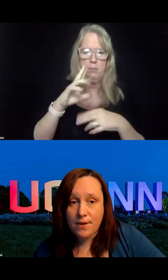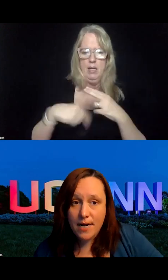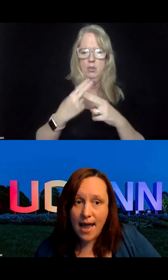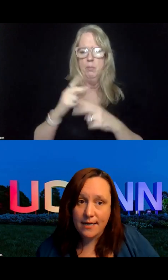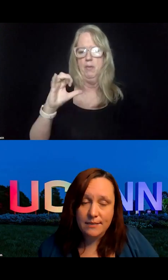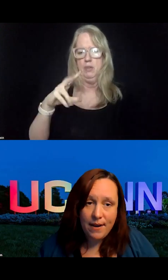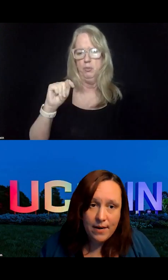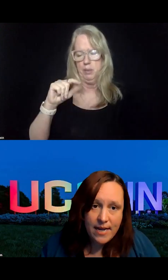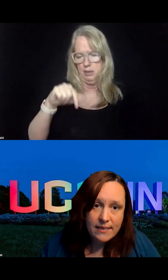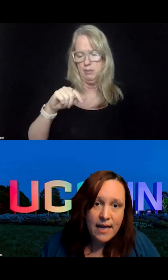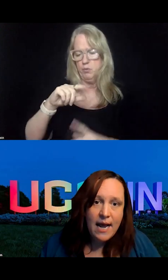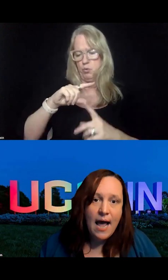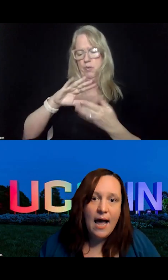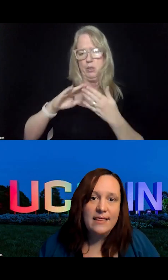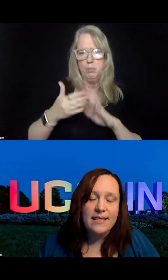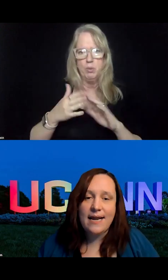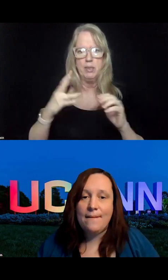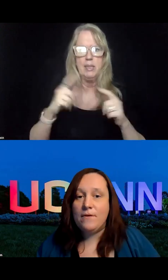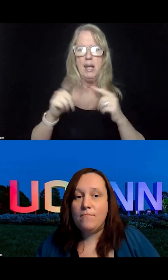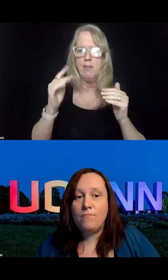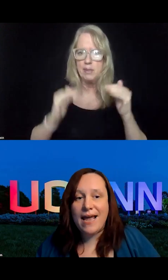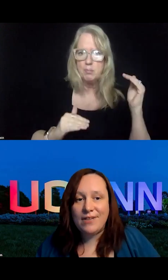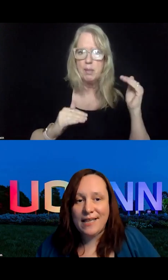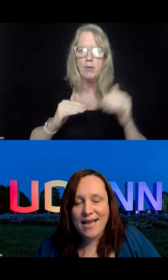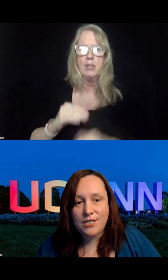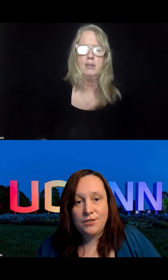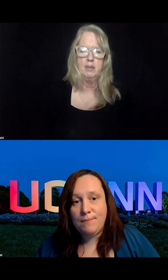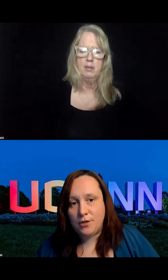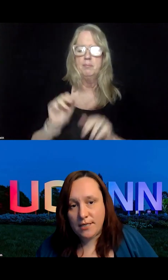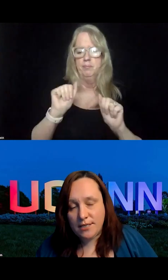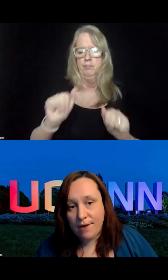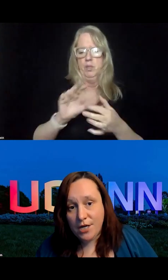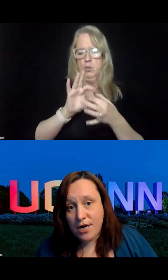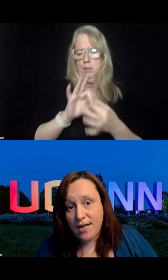COMMUNITY AND THE DISPARITIES THAT CAN RELATE TO SPECIAL CONSIDERATION